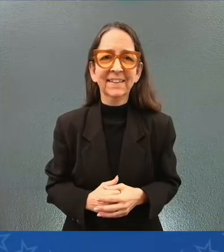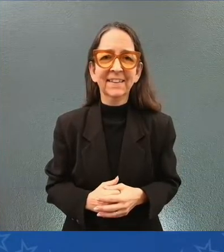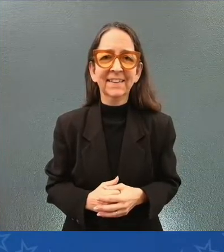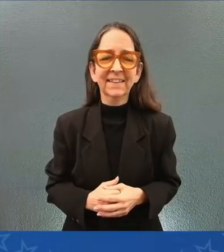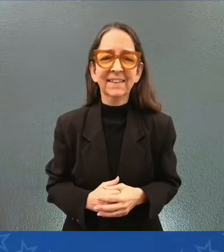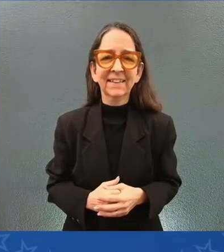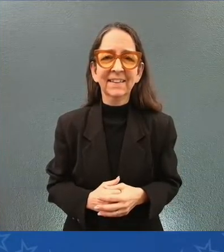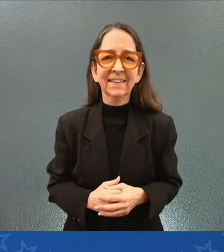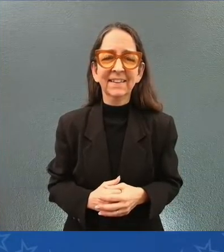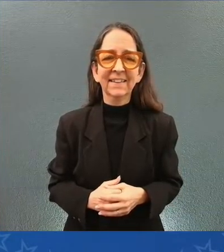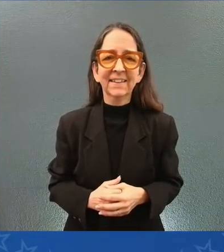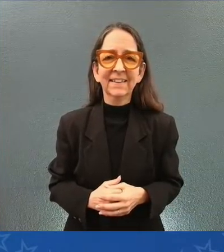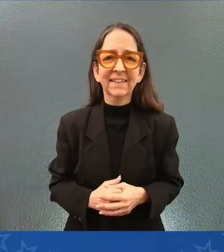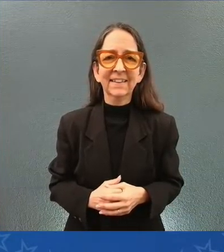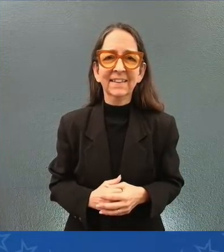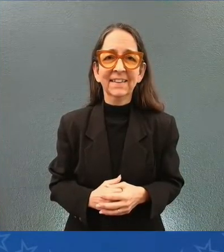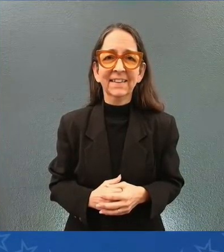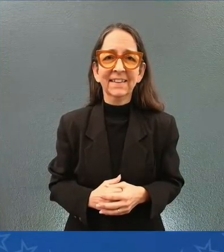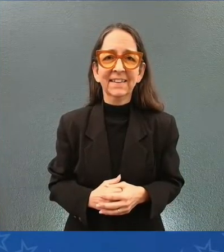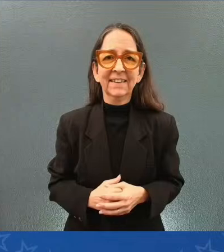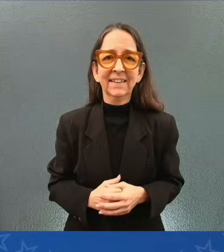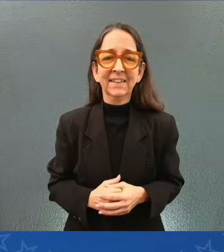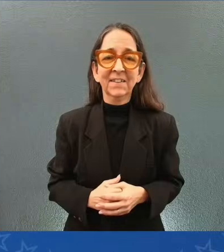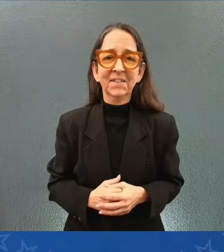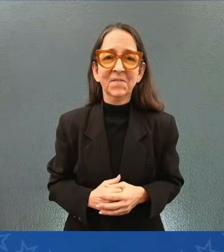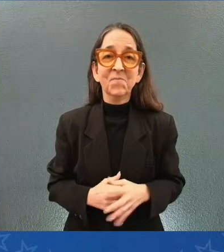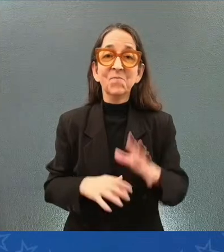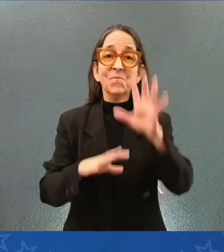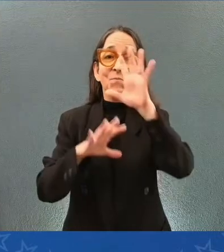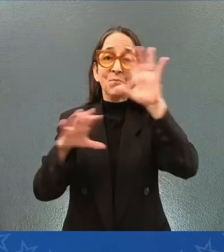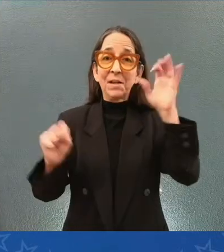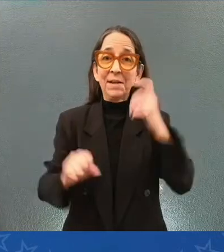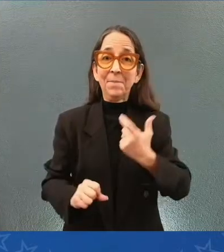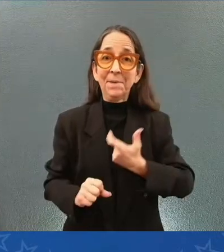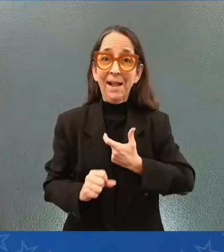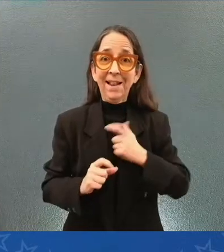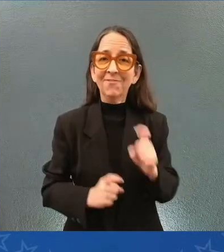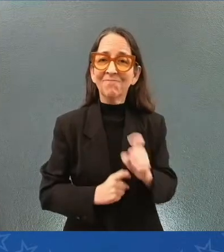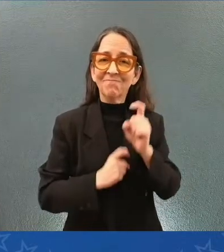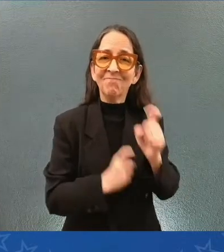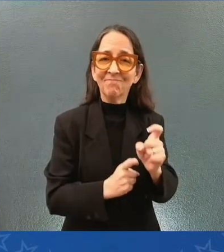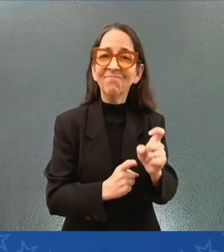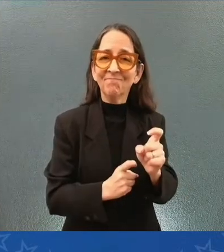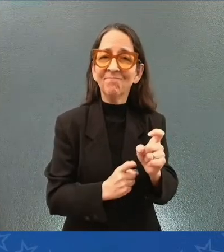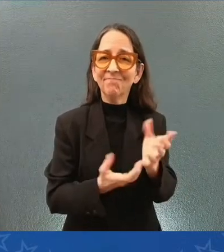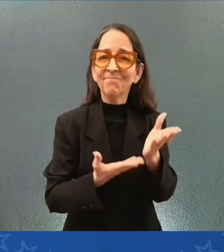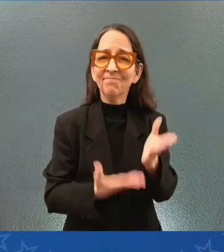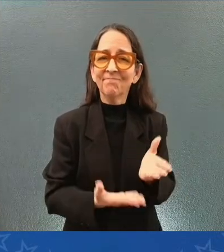The Presidential Medal of Freedom is awarded to David M. Rubenstein. From a working-class family in Baltimore,